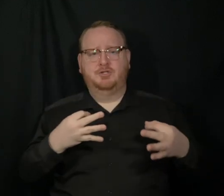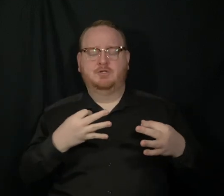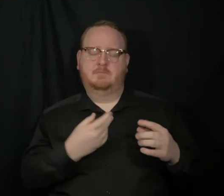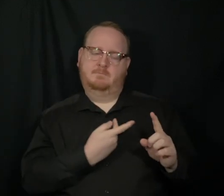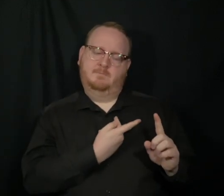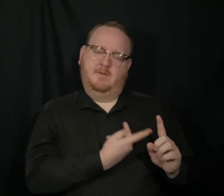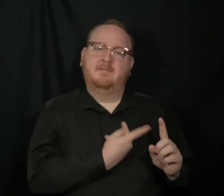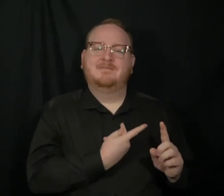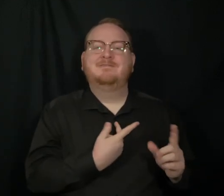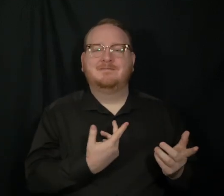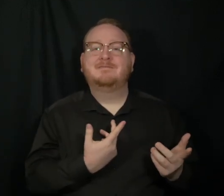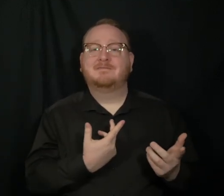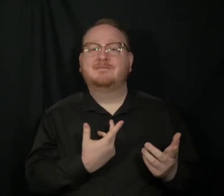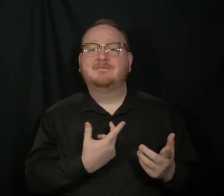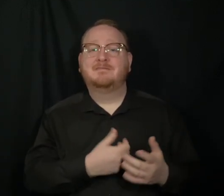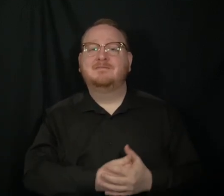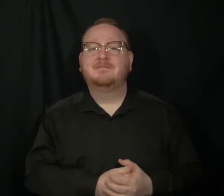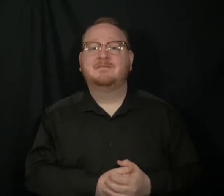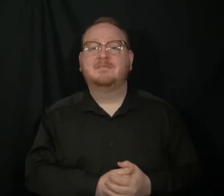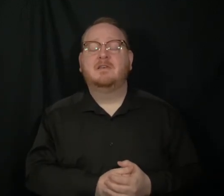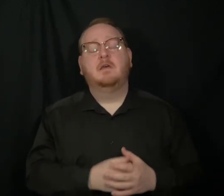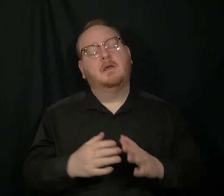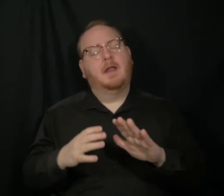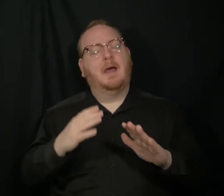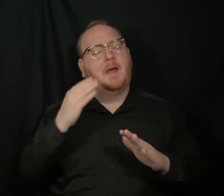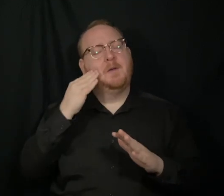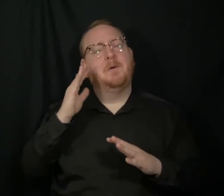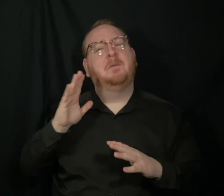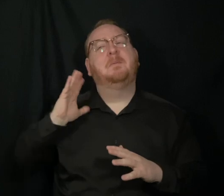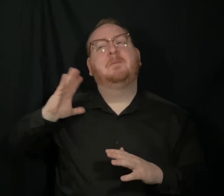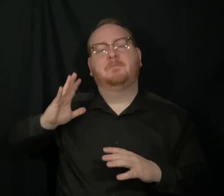frustrating as it was in that moment. Now, I can look back at